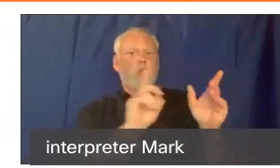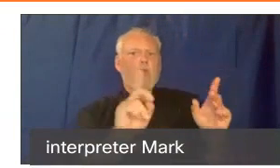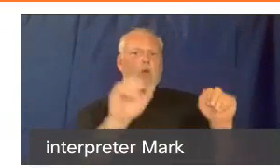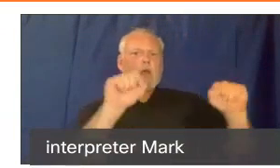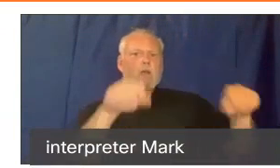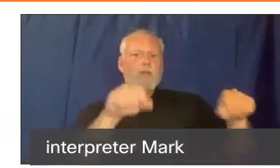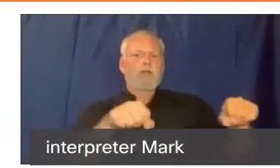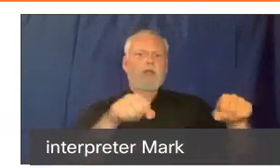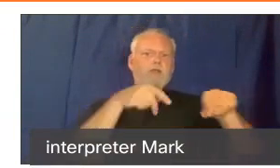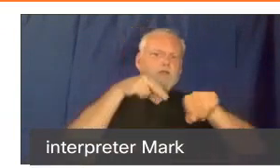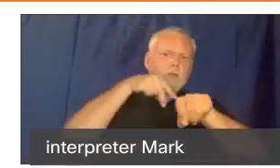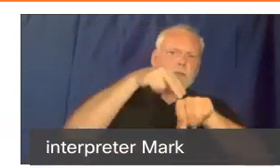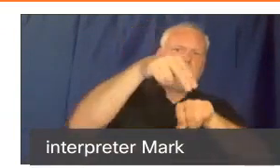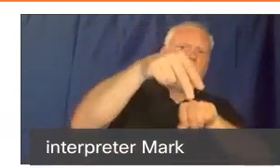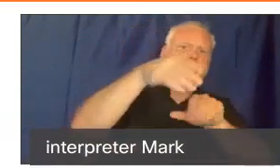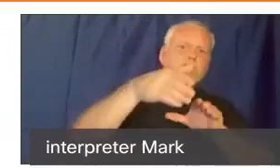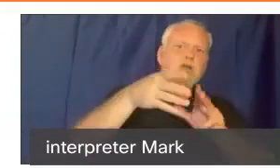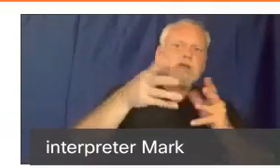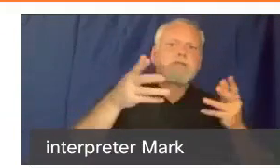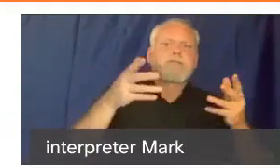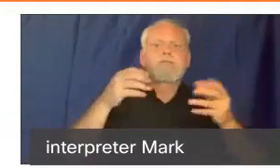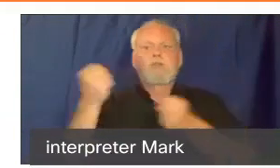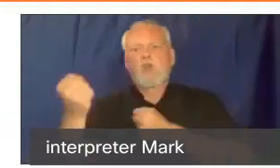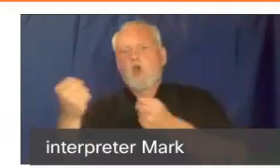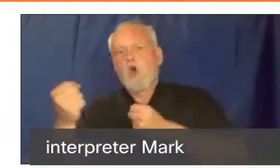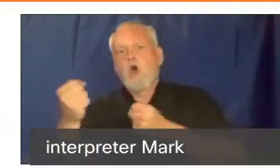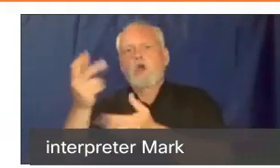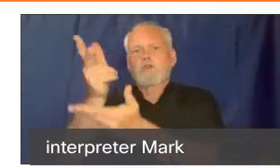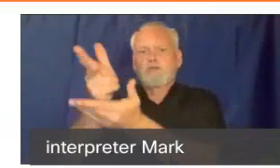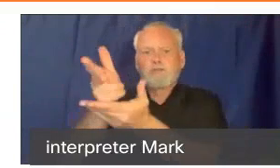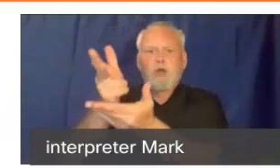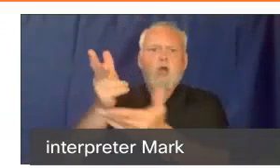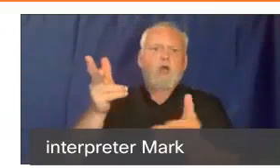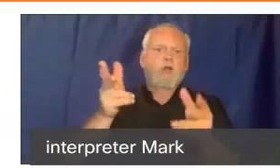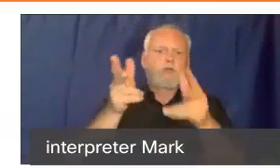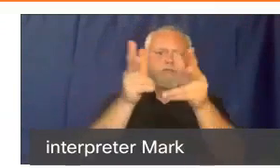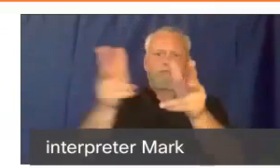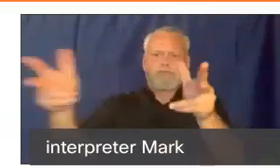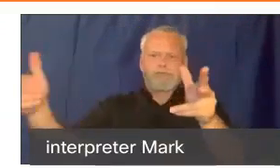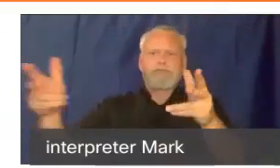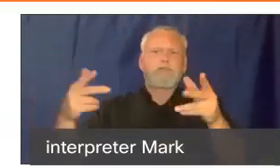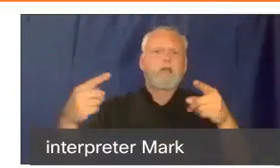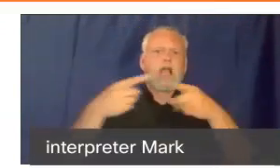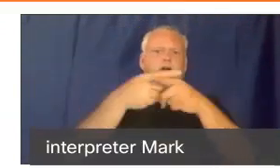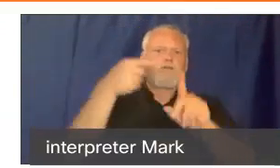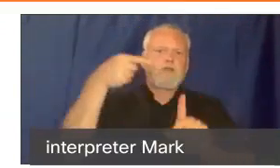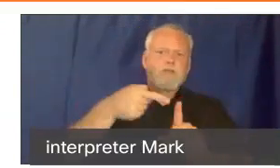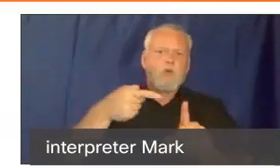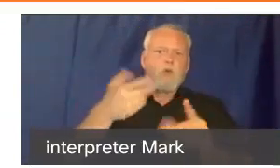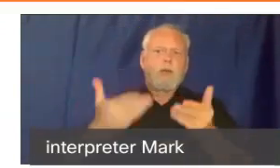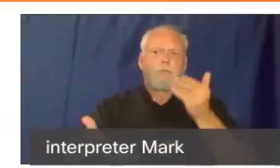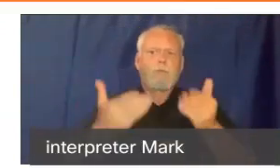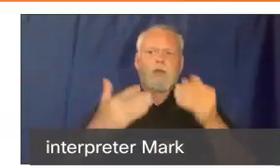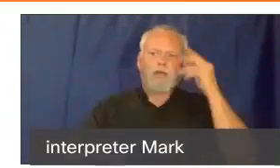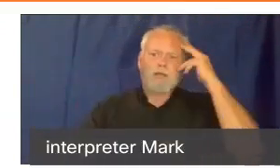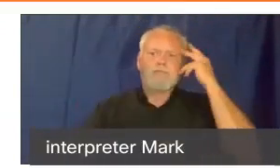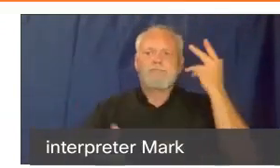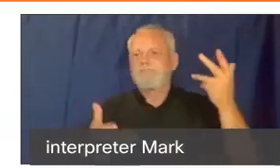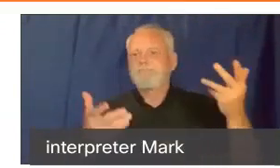Pedestrian cars and driveways trucks and driveways conflict points might might be.